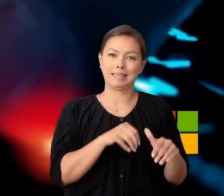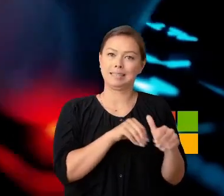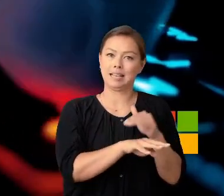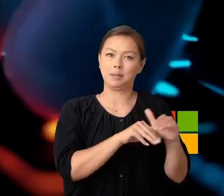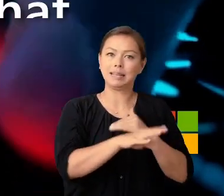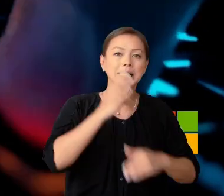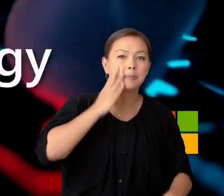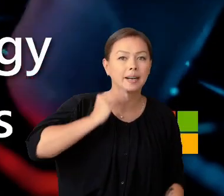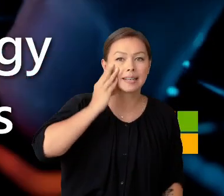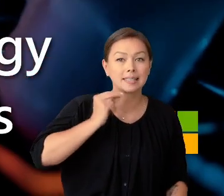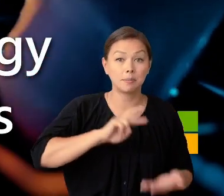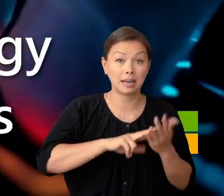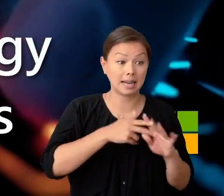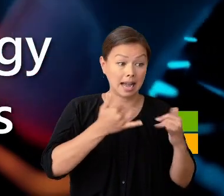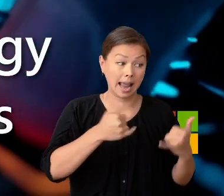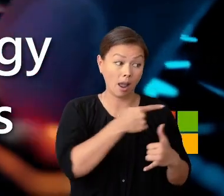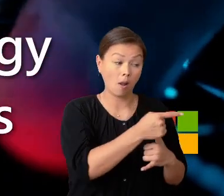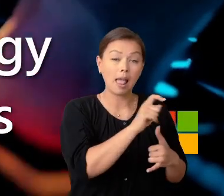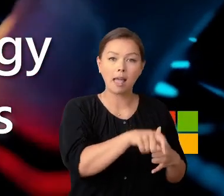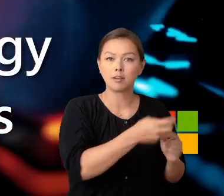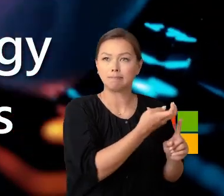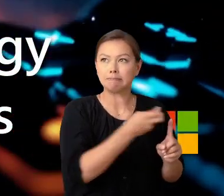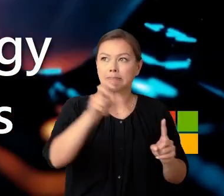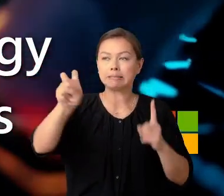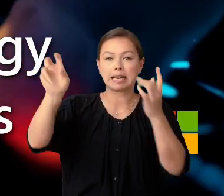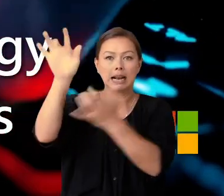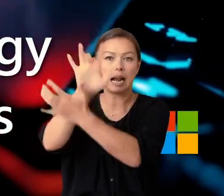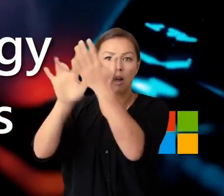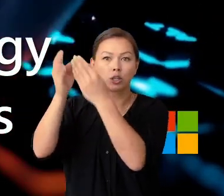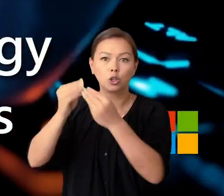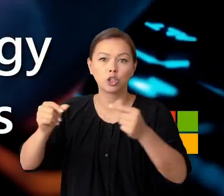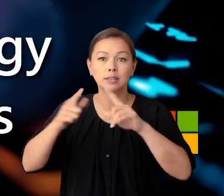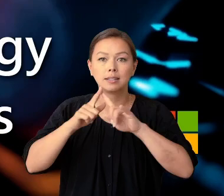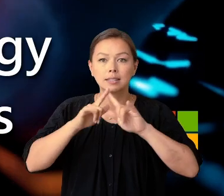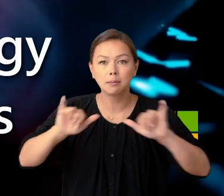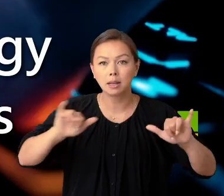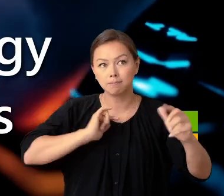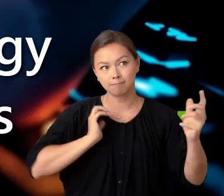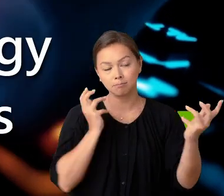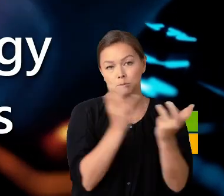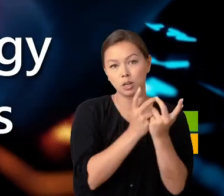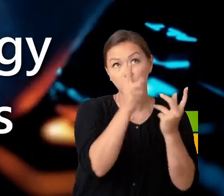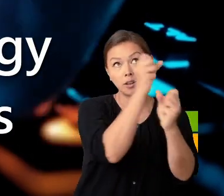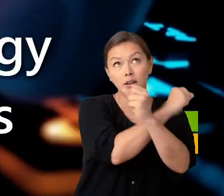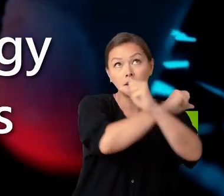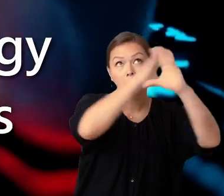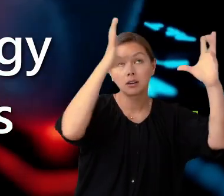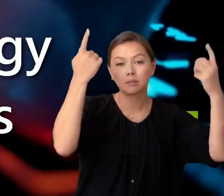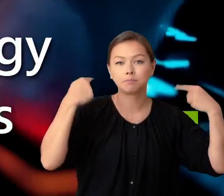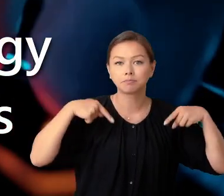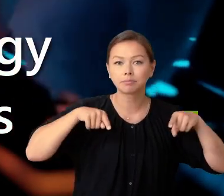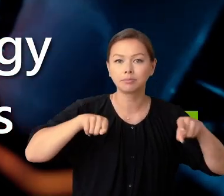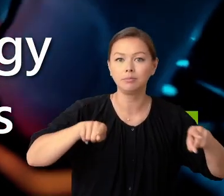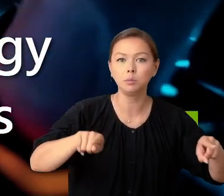The customer needed an integrated cloud solution that aligned with their overall digital strategy and automated tedious tasks like